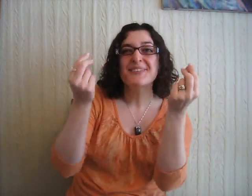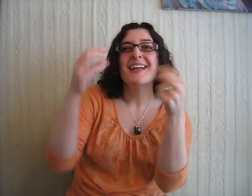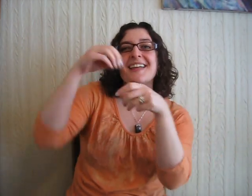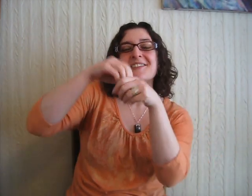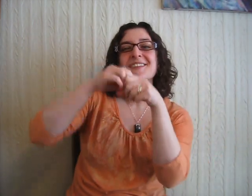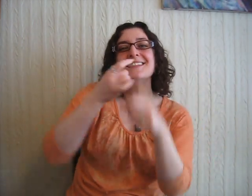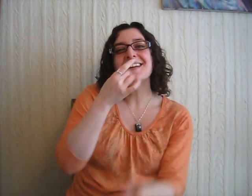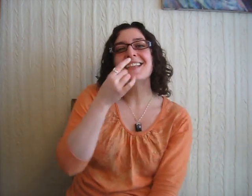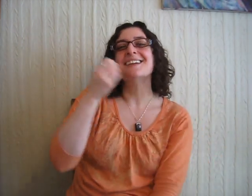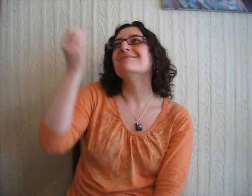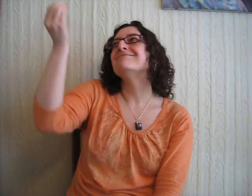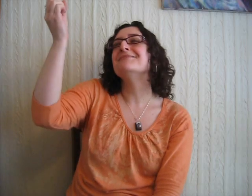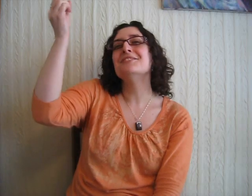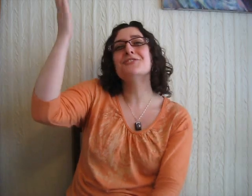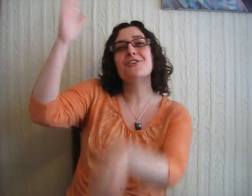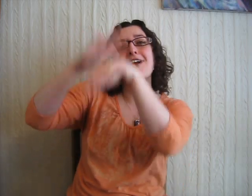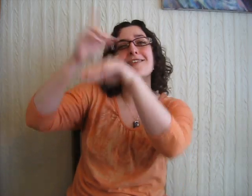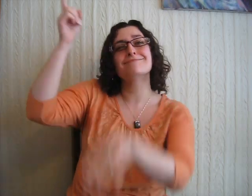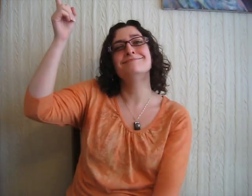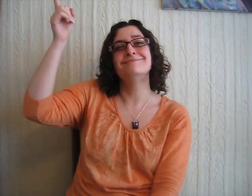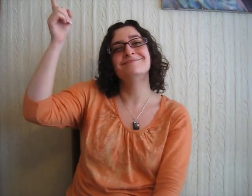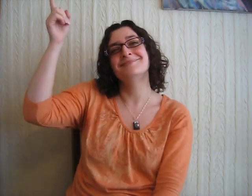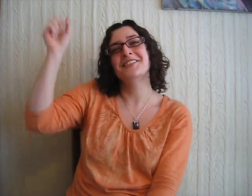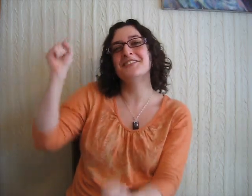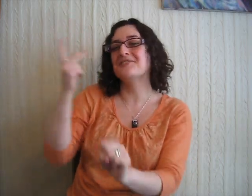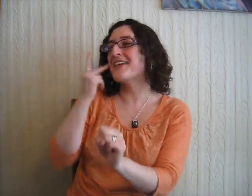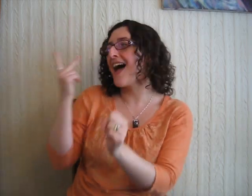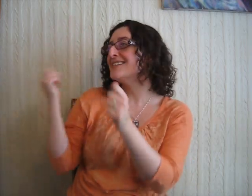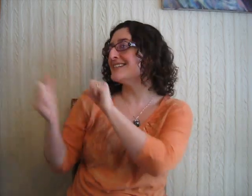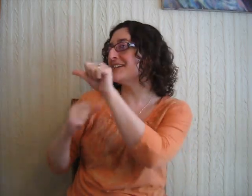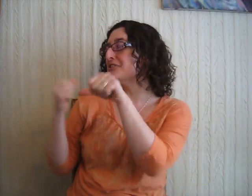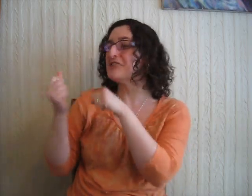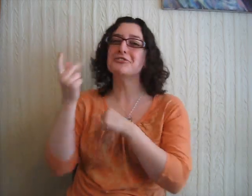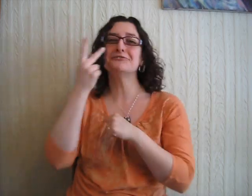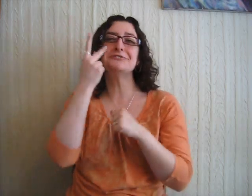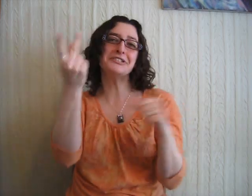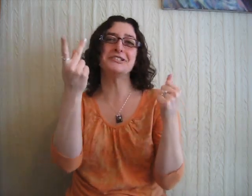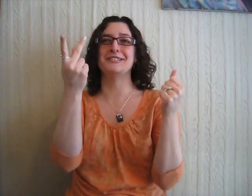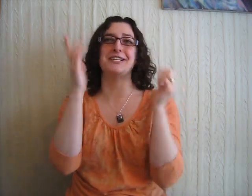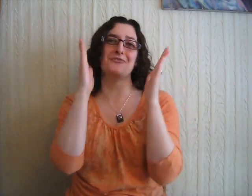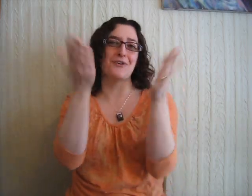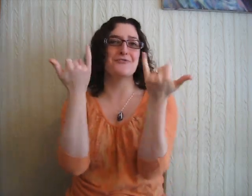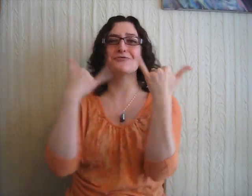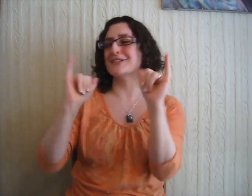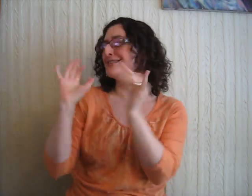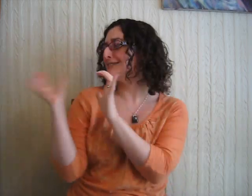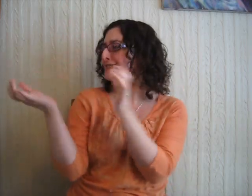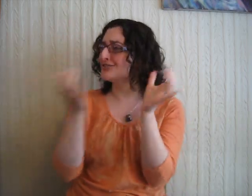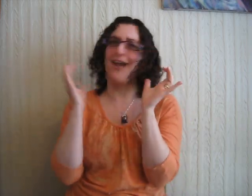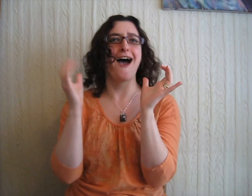There's an inside light, you turn it on So you can see each other, you can see the road, and still chat